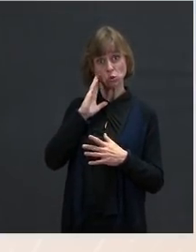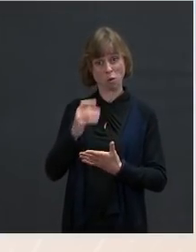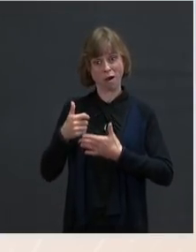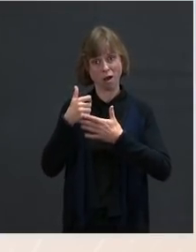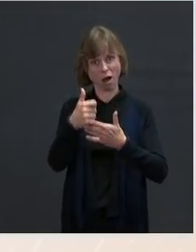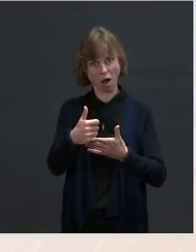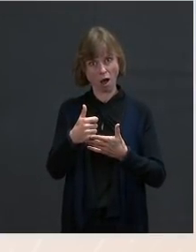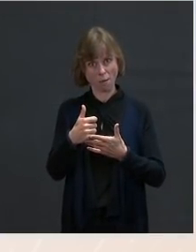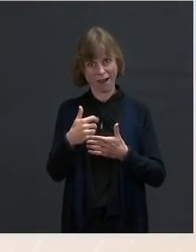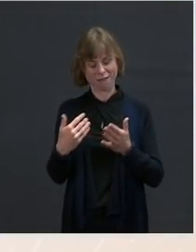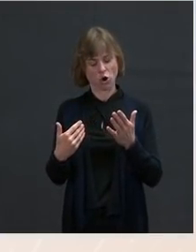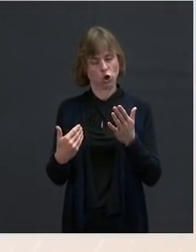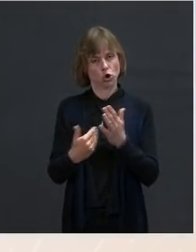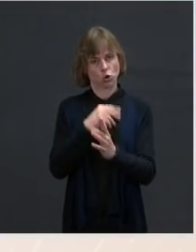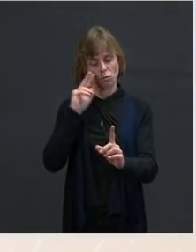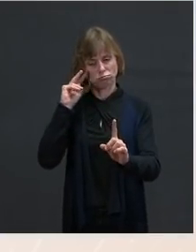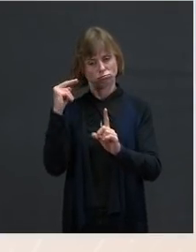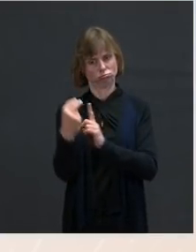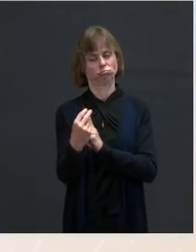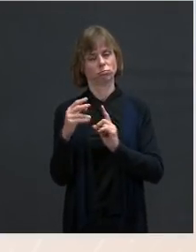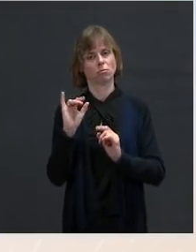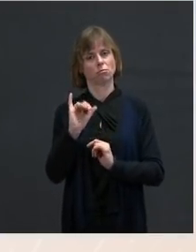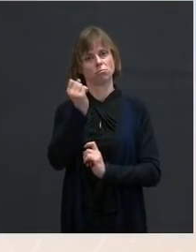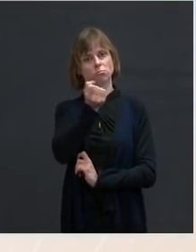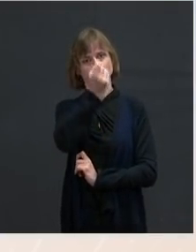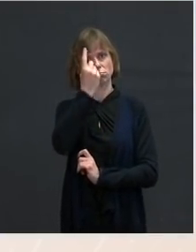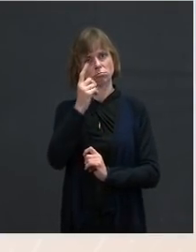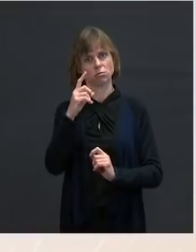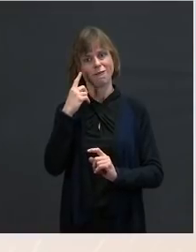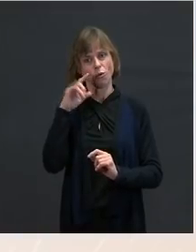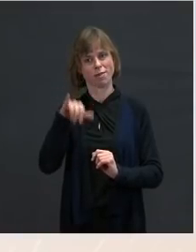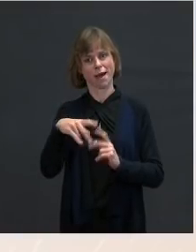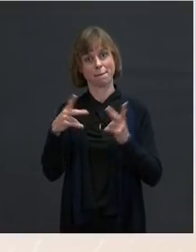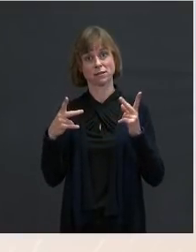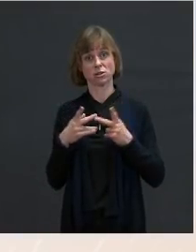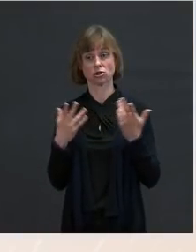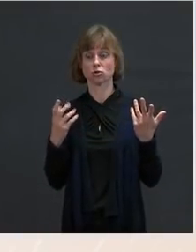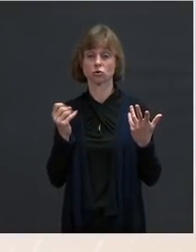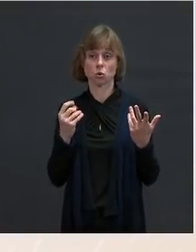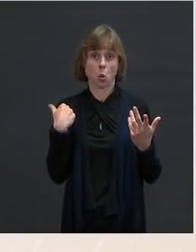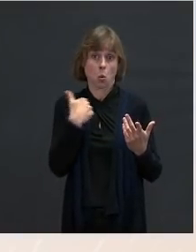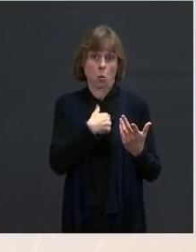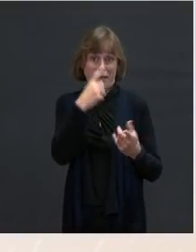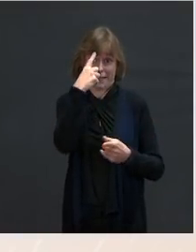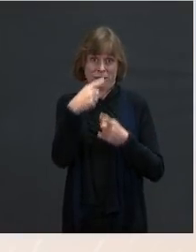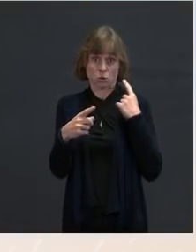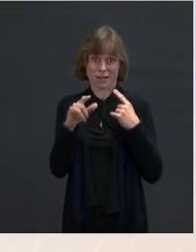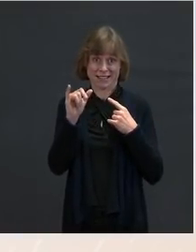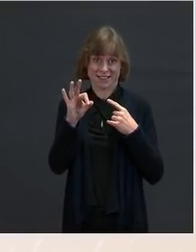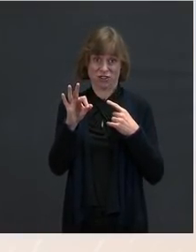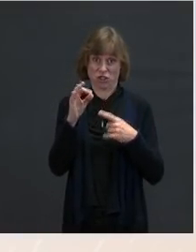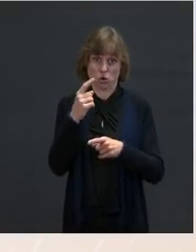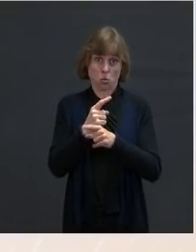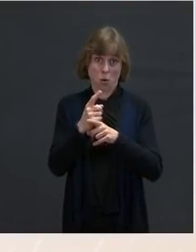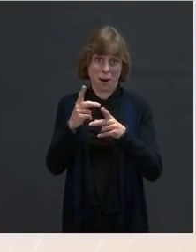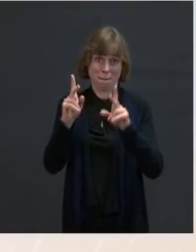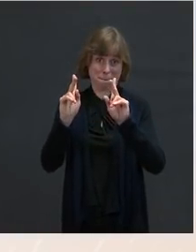and a fresh approach to this position. So we simply just disagree with whether she's the right person for the job with these senators.